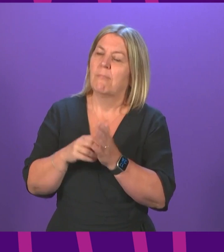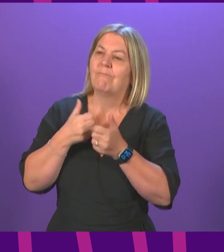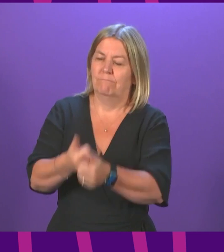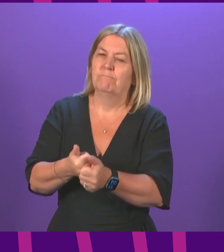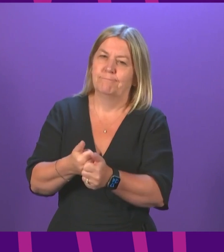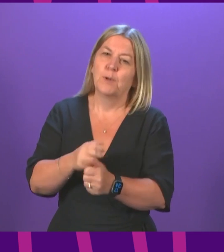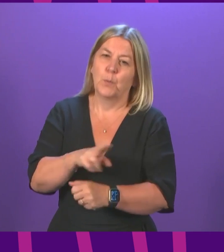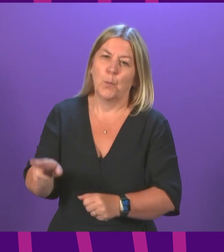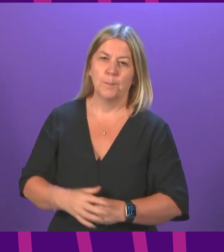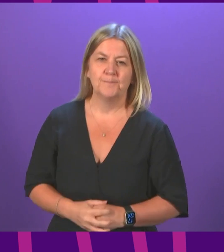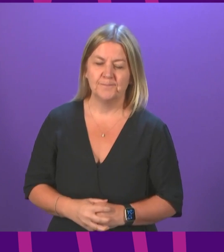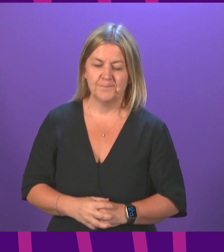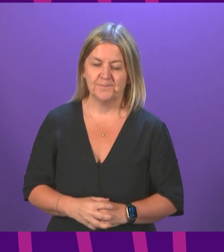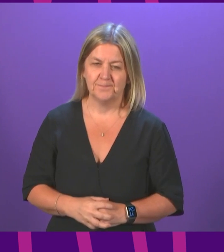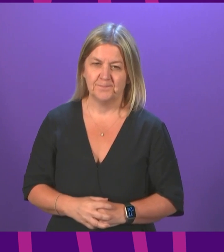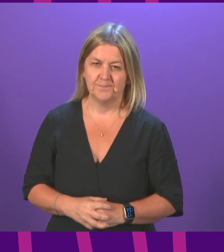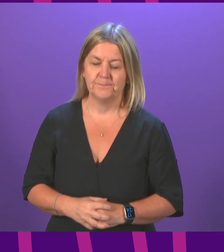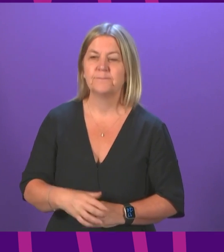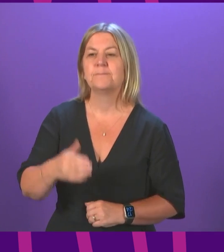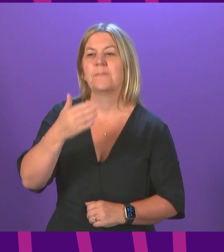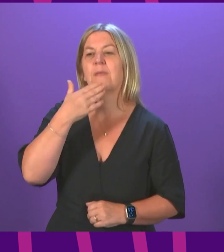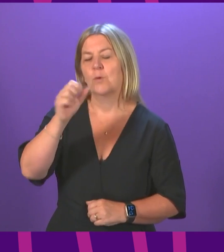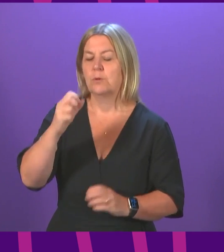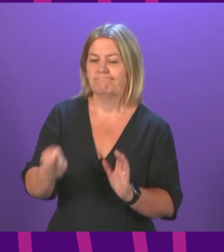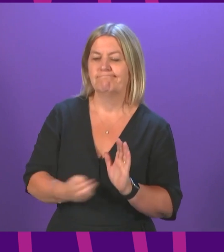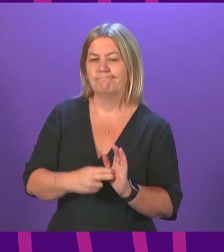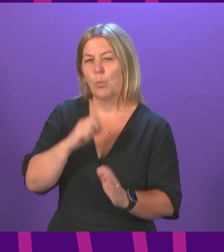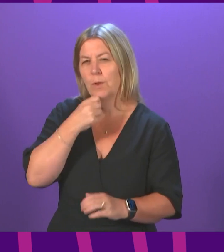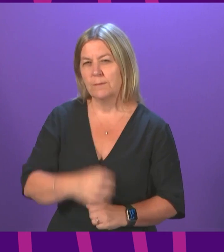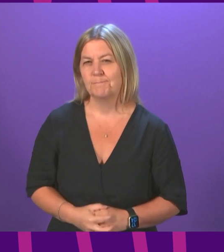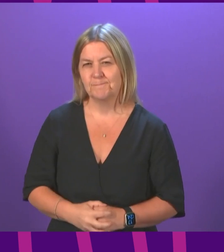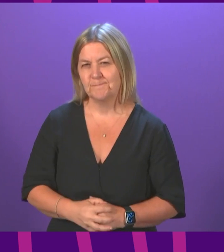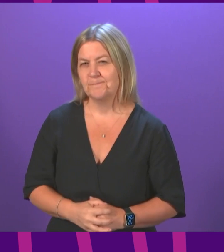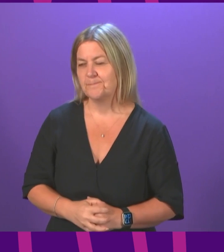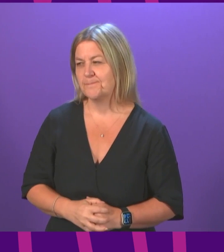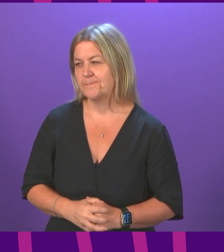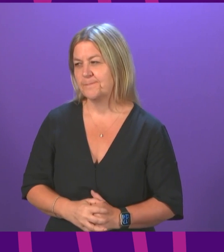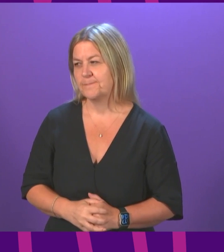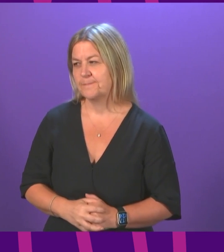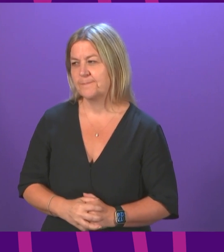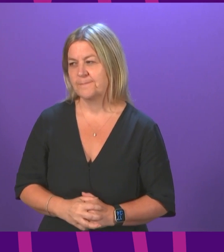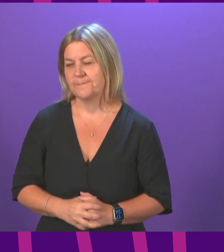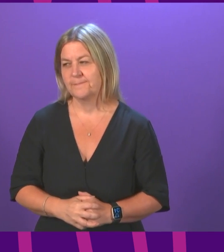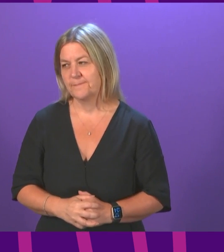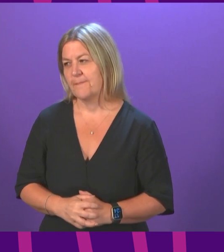Thank you. We will record that, Mr Lumsden.